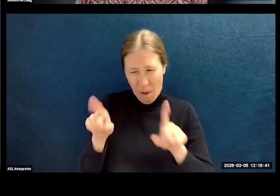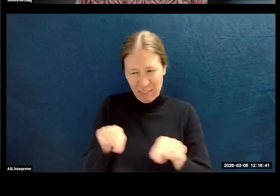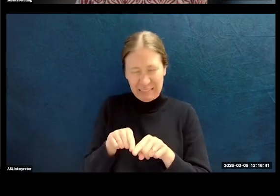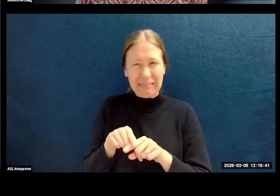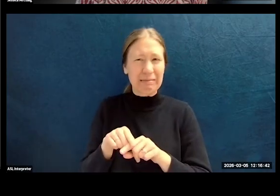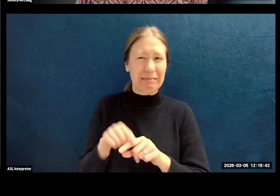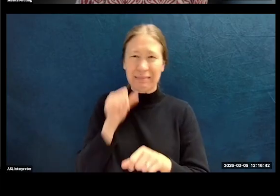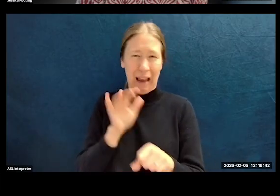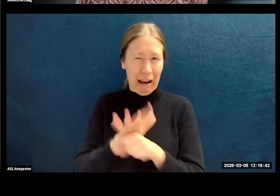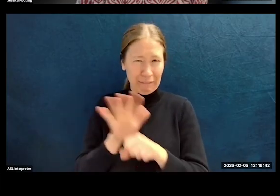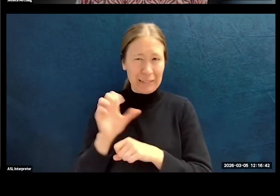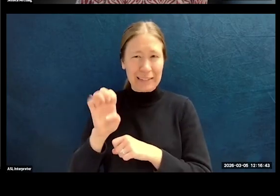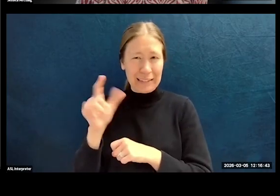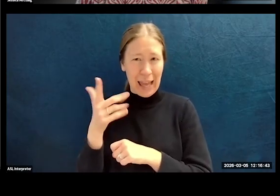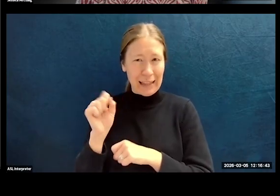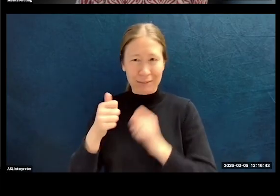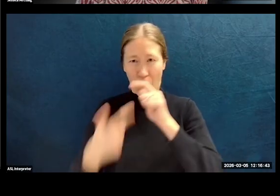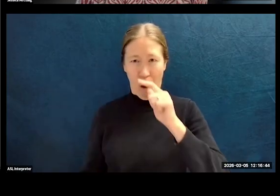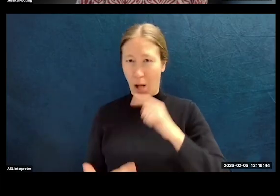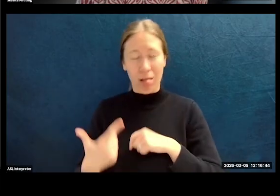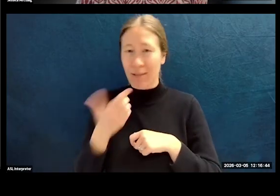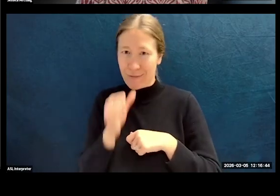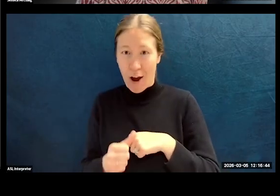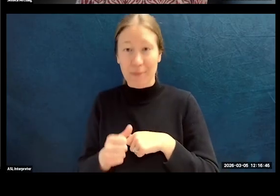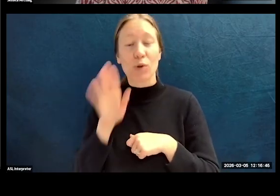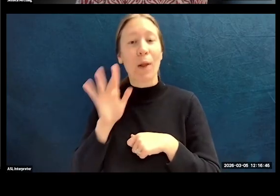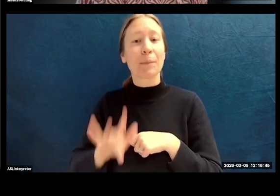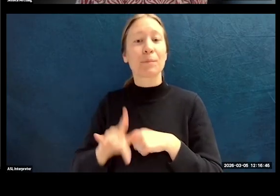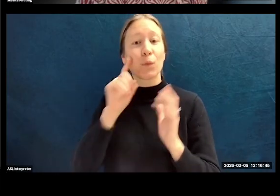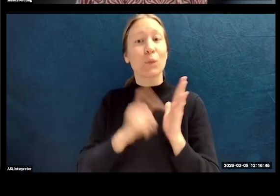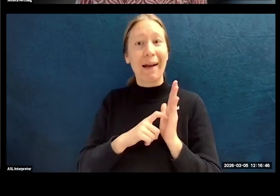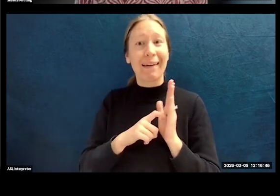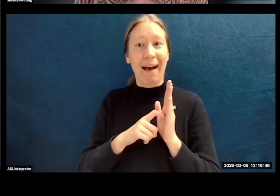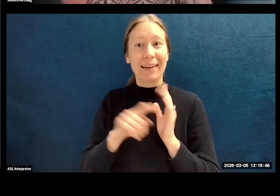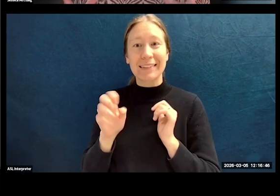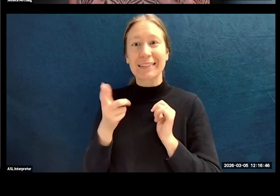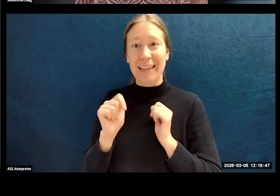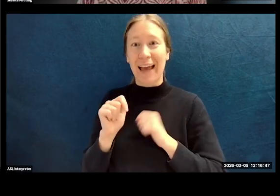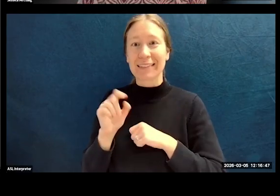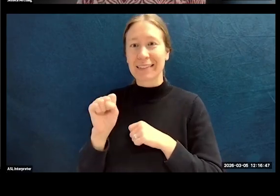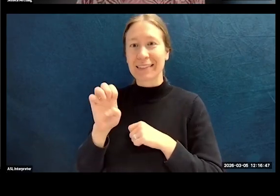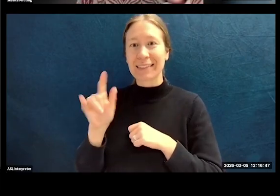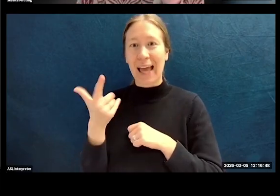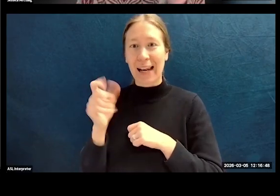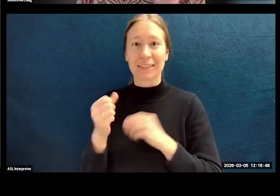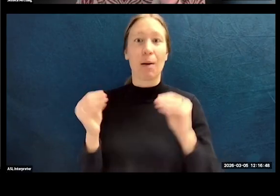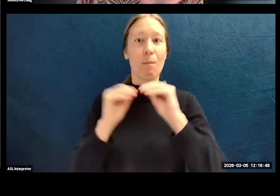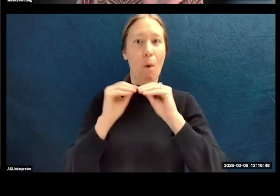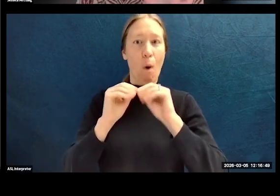And so instead I'm going to open up the Recognize Text Settings dialogue, which is a larger dialogue by clicking on the cog